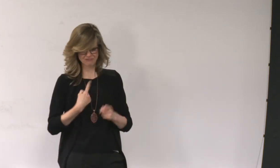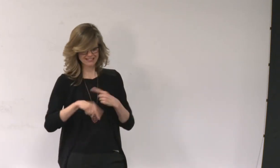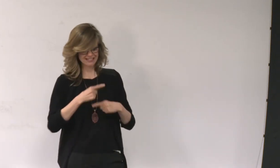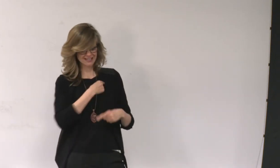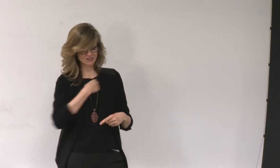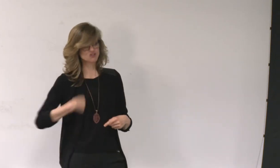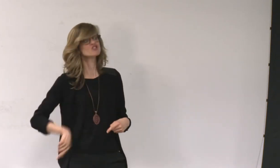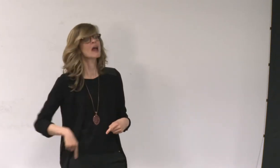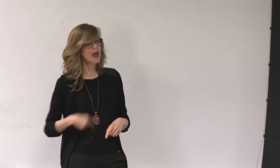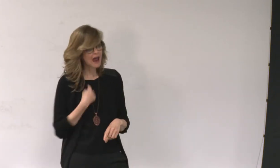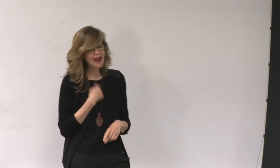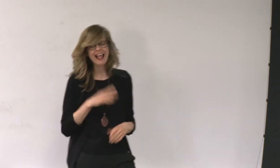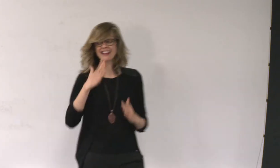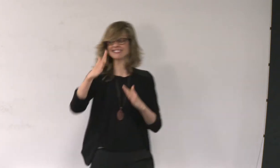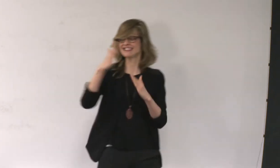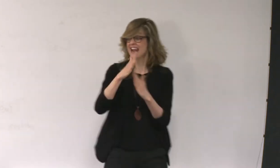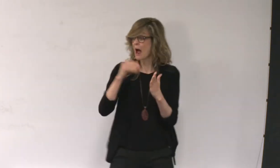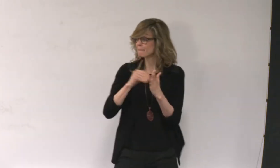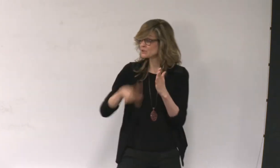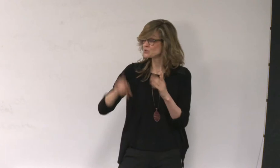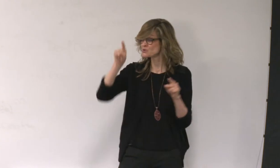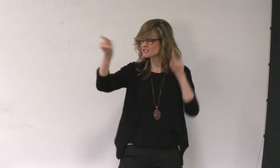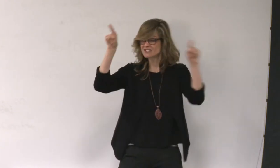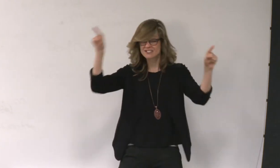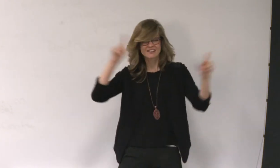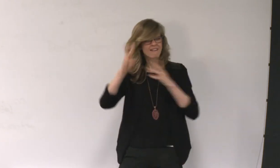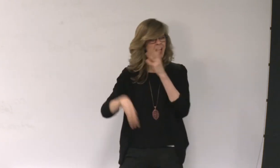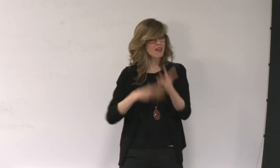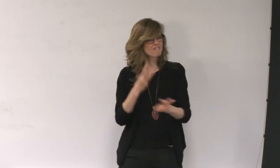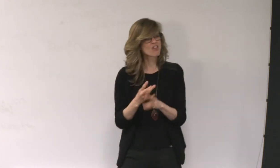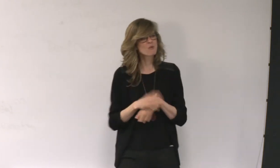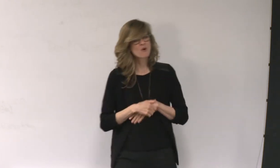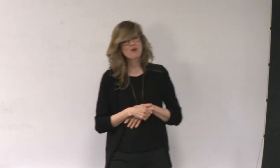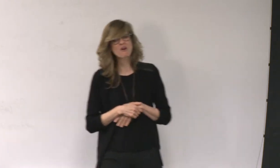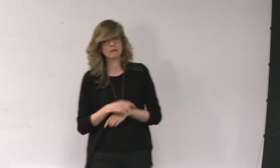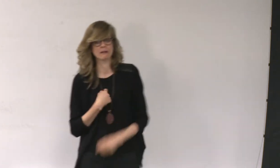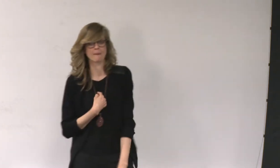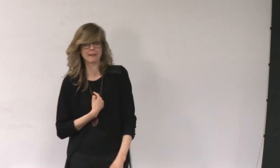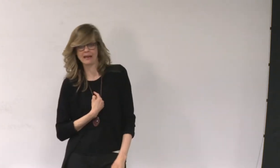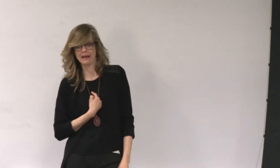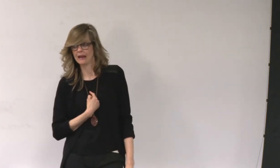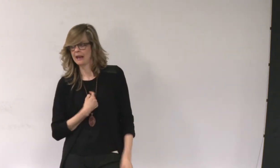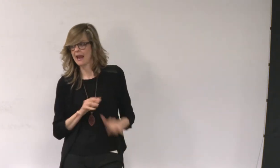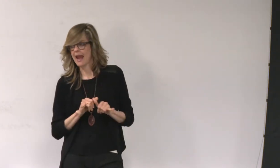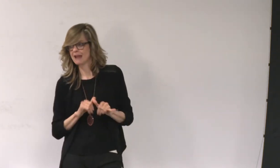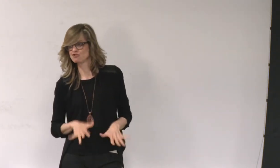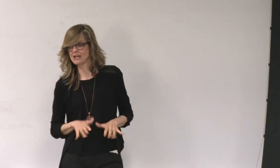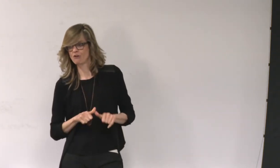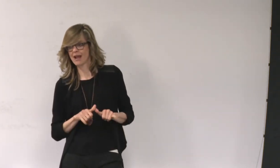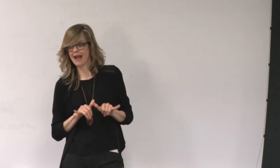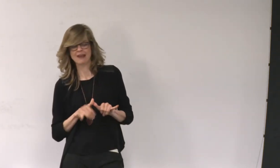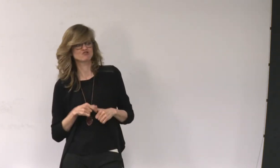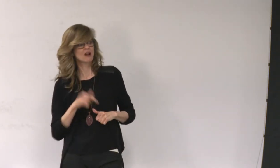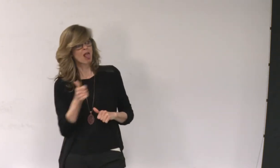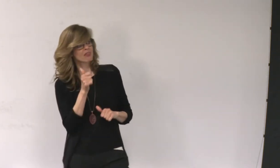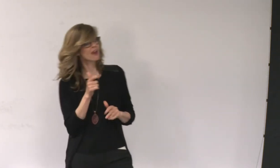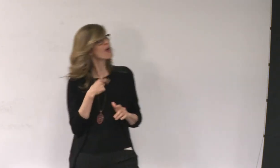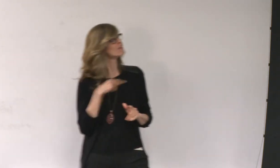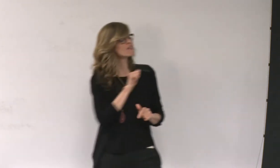THEY WERE FROM COUNTRIES LIKE CHINA. THE TOP STUDENTS IN THEIR COUNTRIES AND THEIR SCHOOLS, AND THEN THERE WAS ME, AN ENGINEERING MAJOR